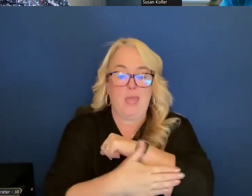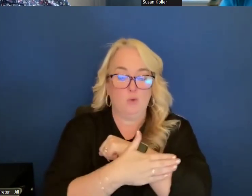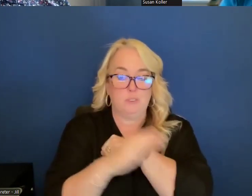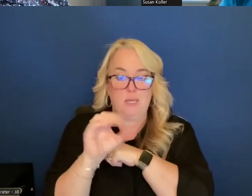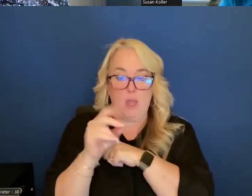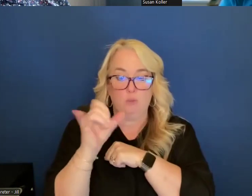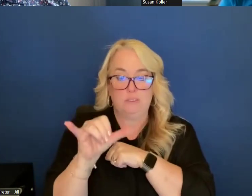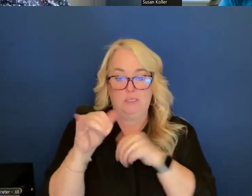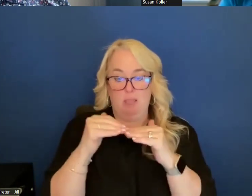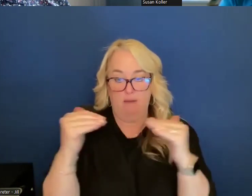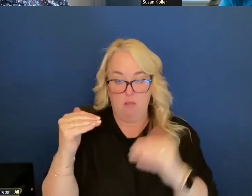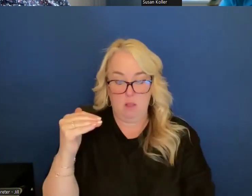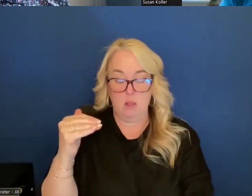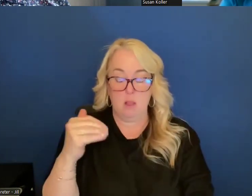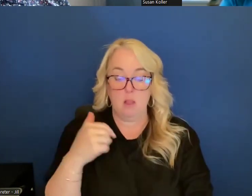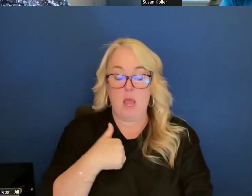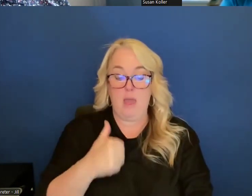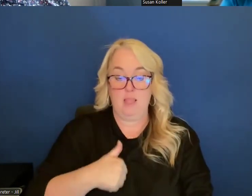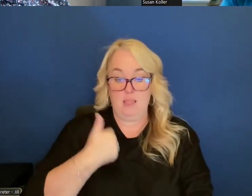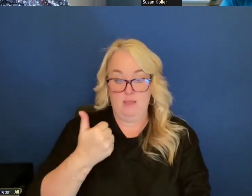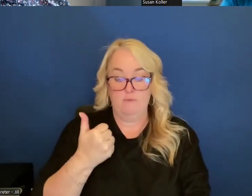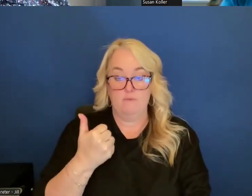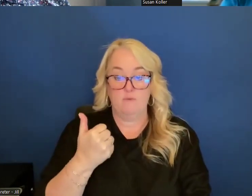and I was in the county that doesn't have a lot of funding,